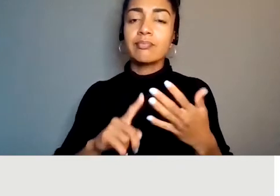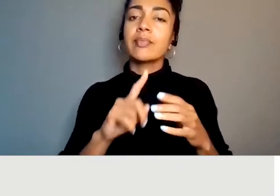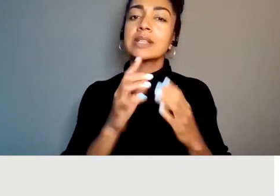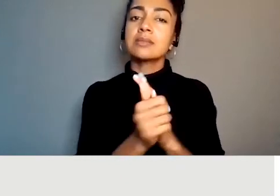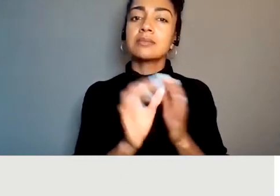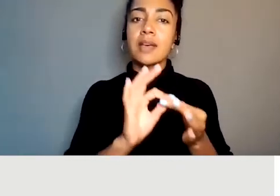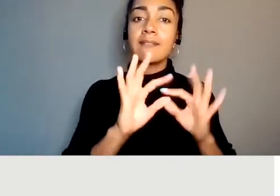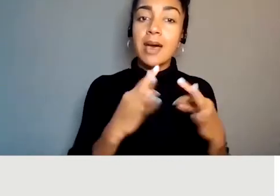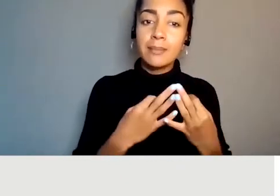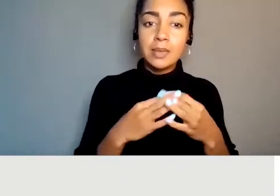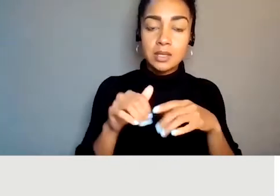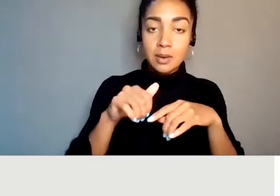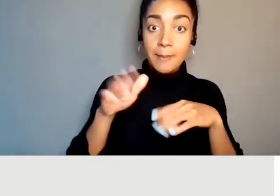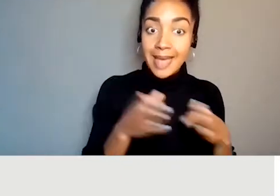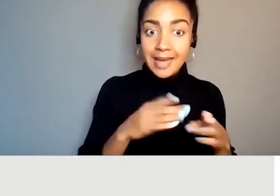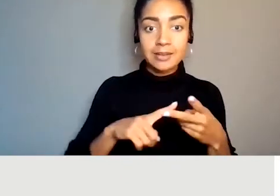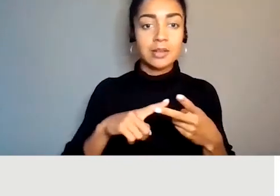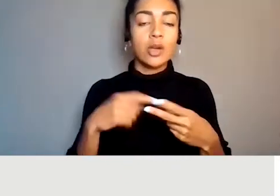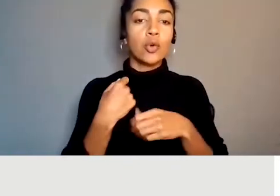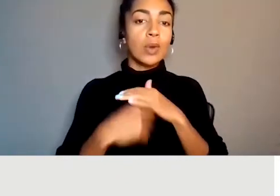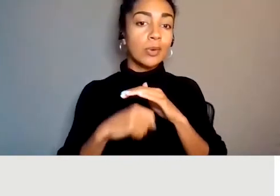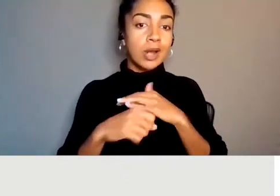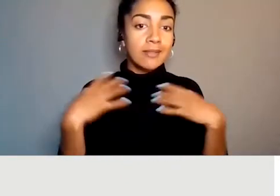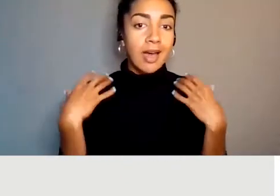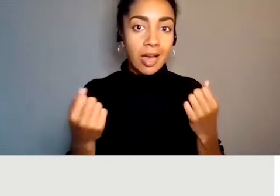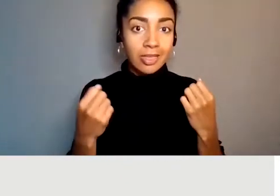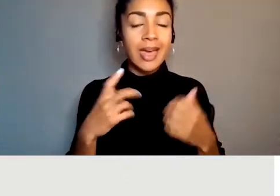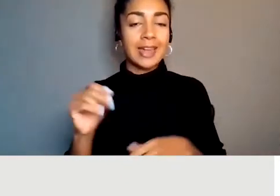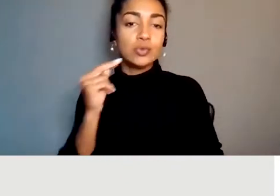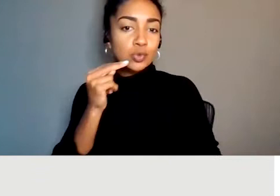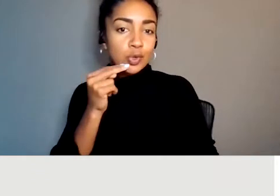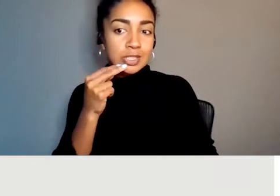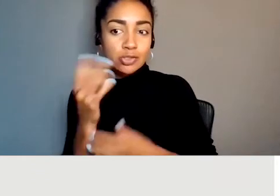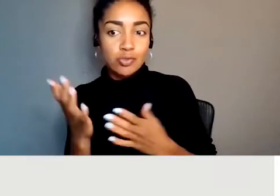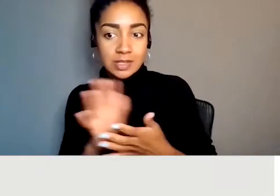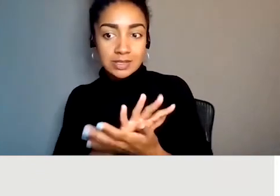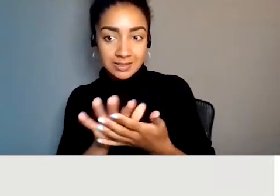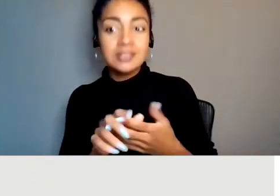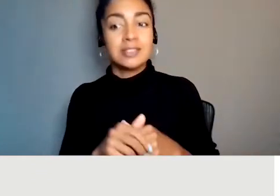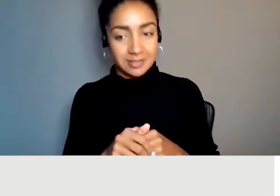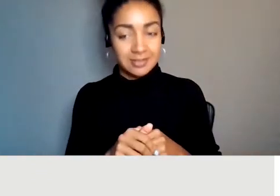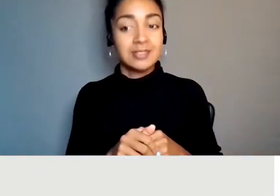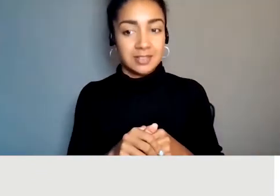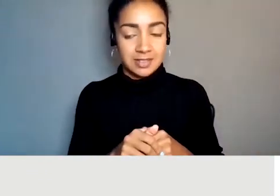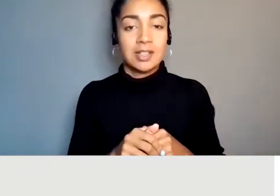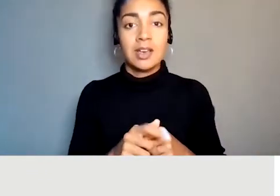So, I wanted to use these examples because I think that they provide a great example of what Tessie was talking about